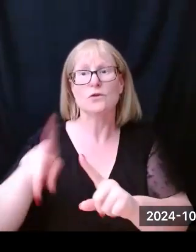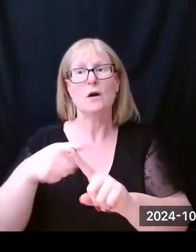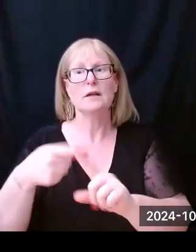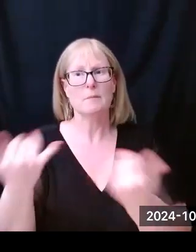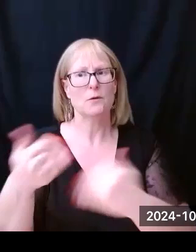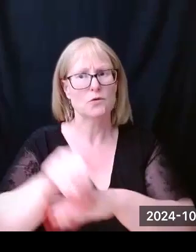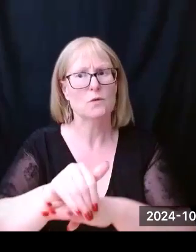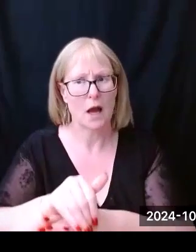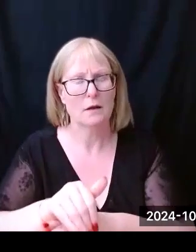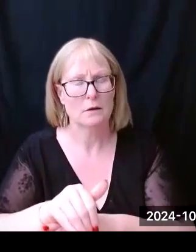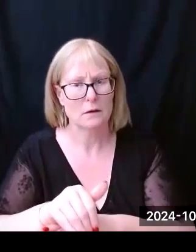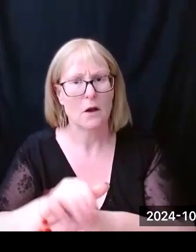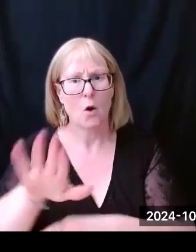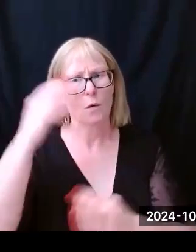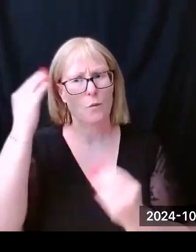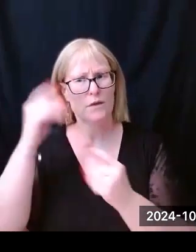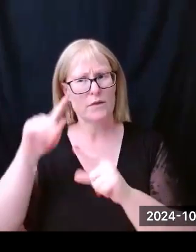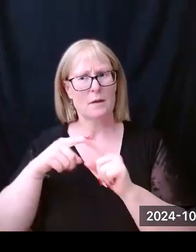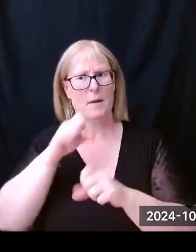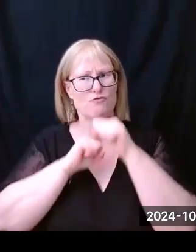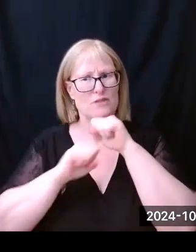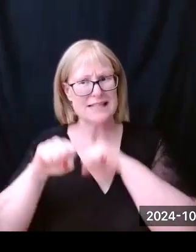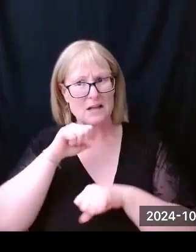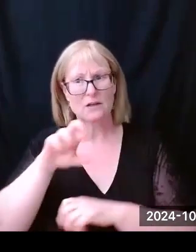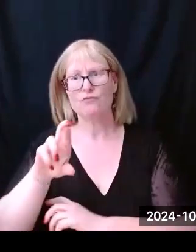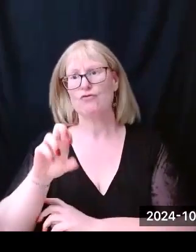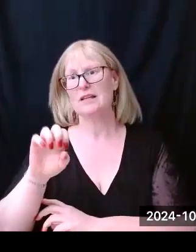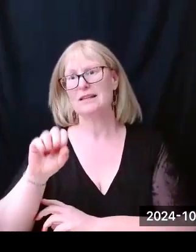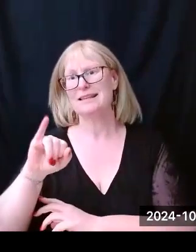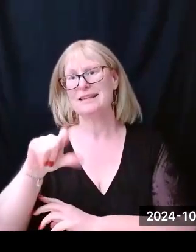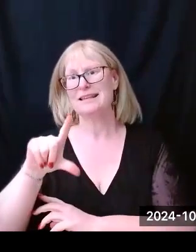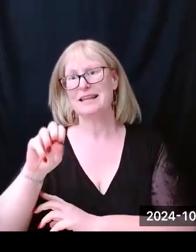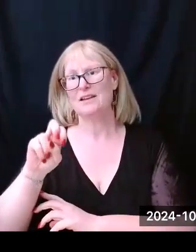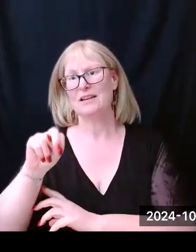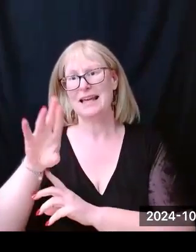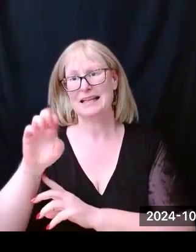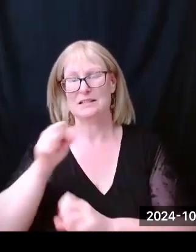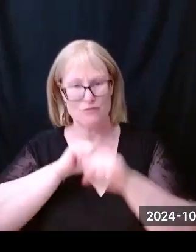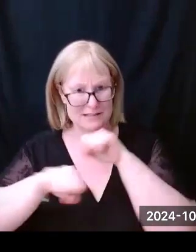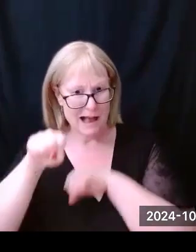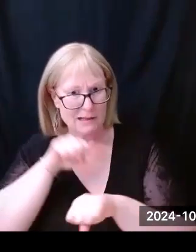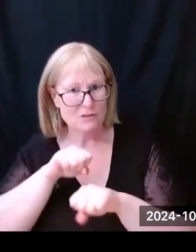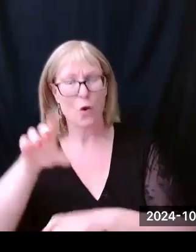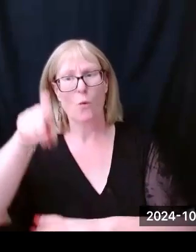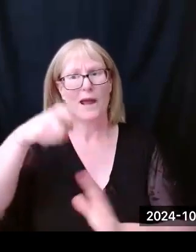When we think about resilience, we have to acknowledge all the things that come along and in the background.